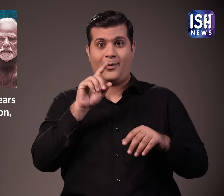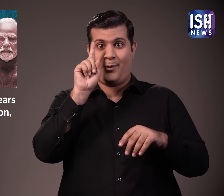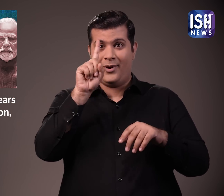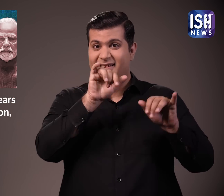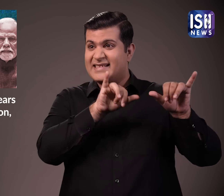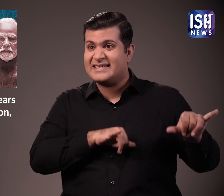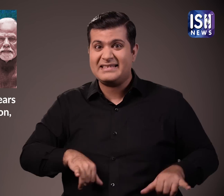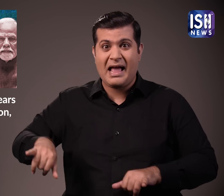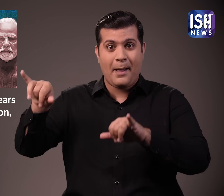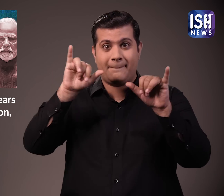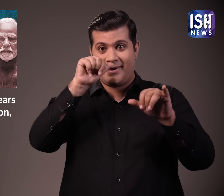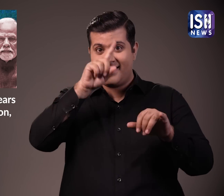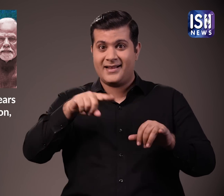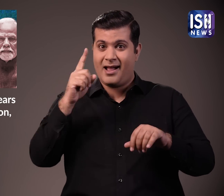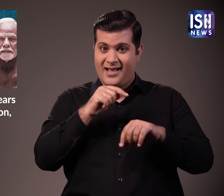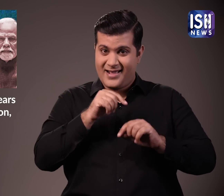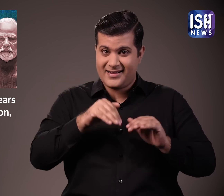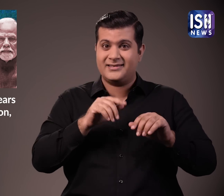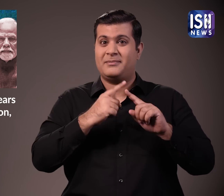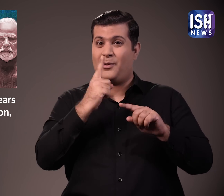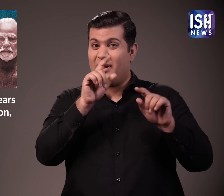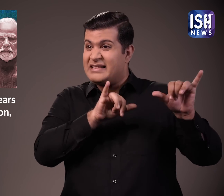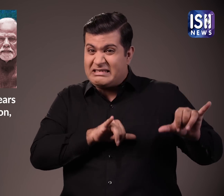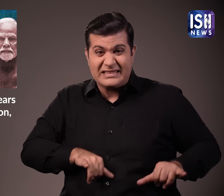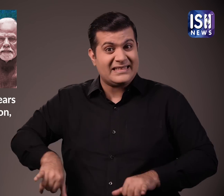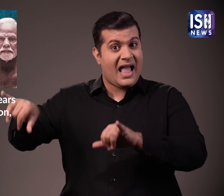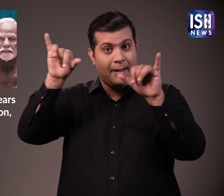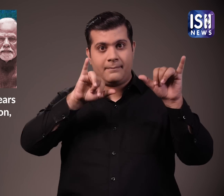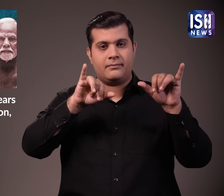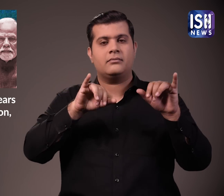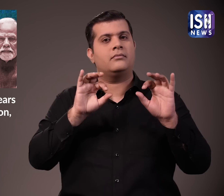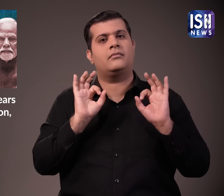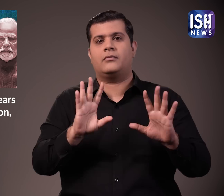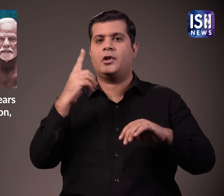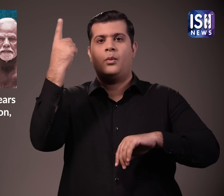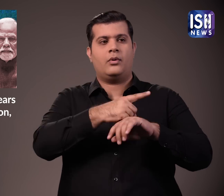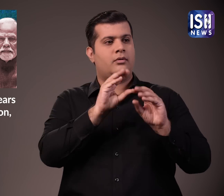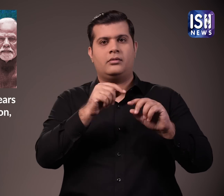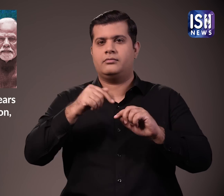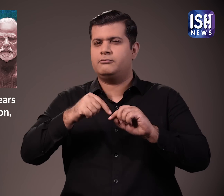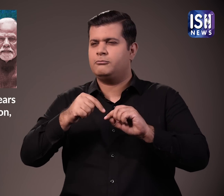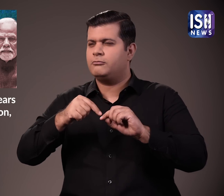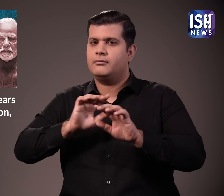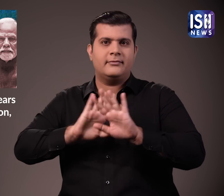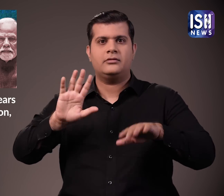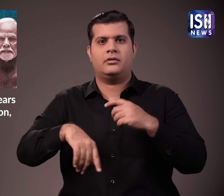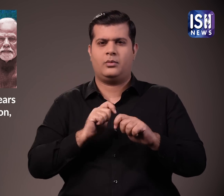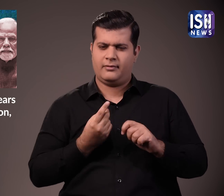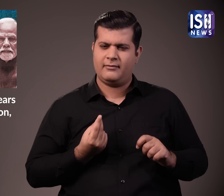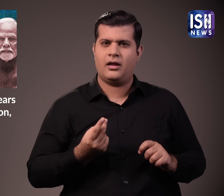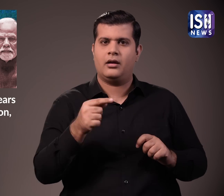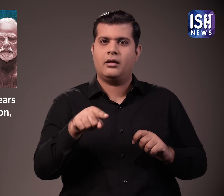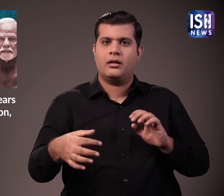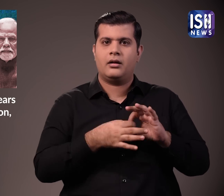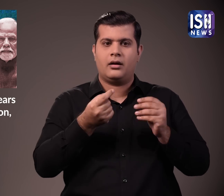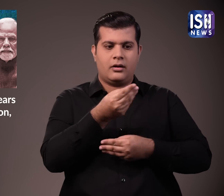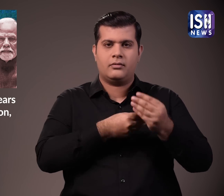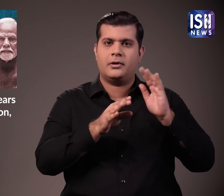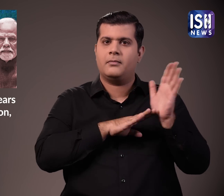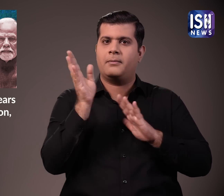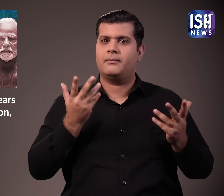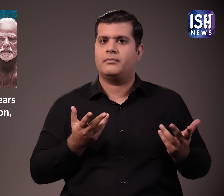Holding elections at the same time will avoid such disruptions.